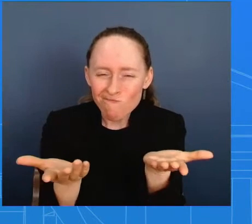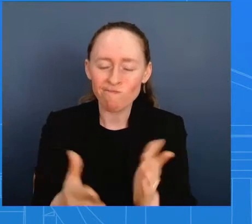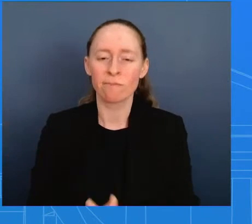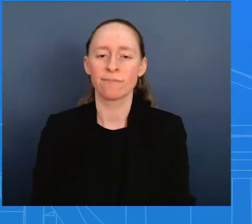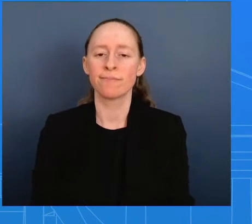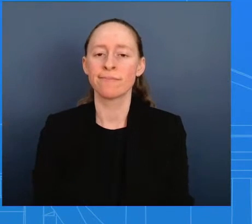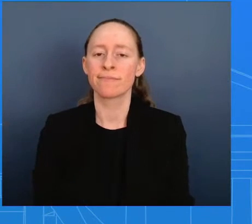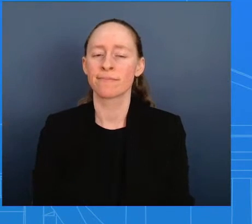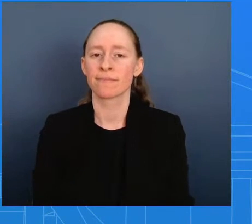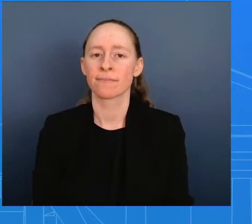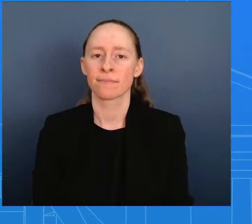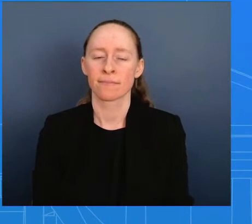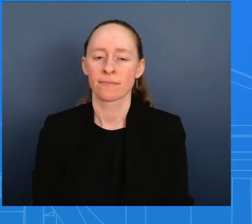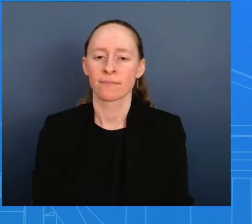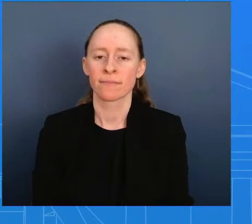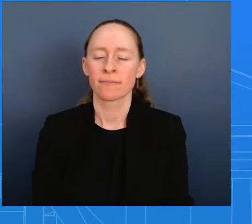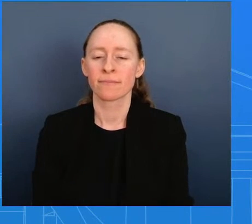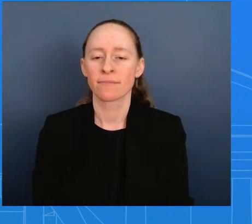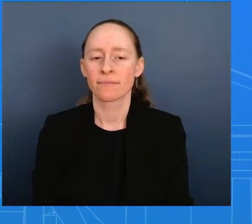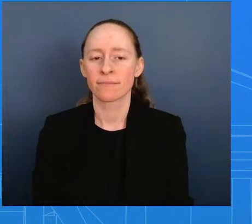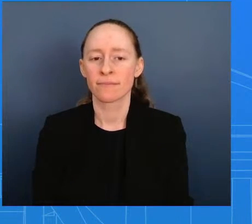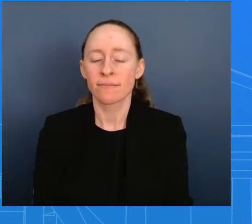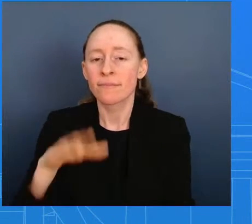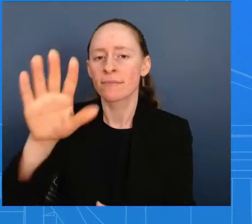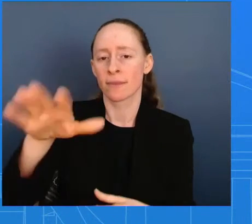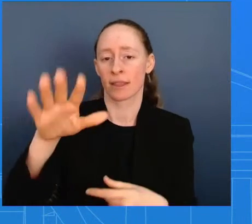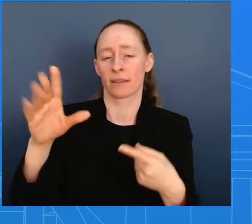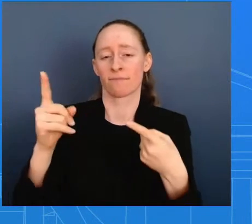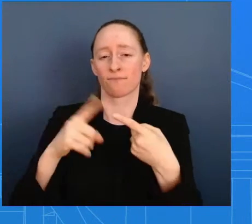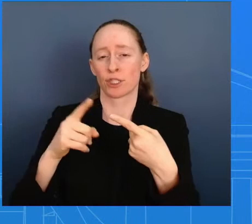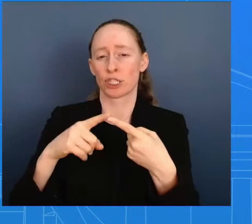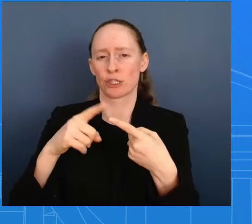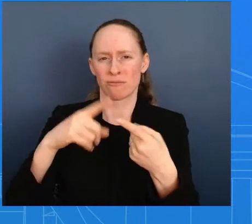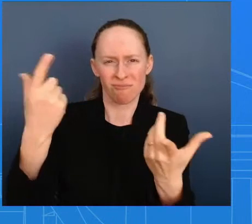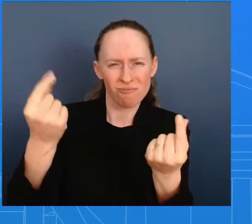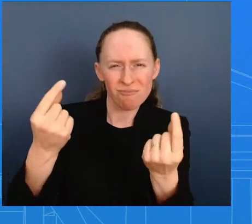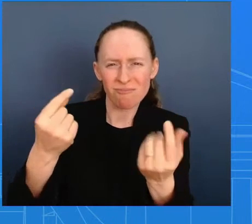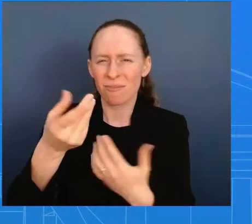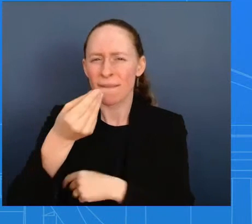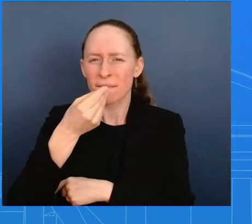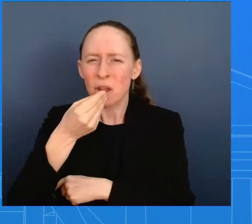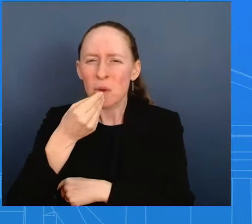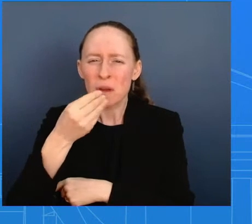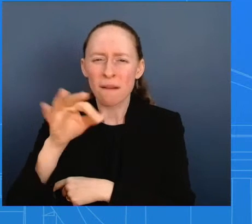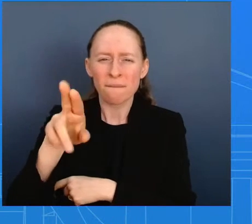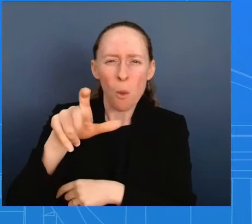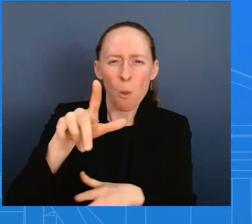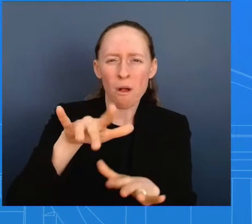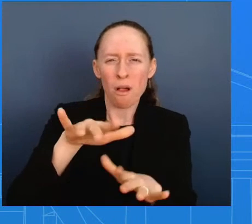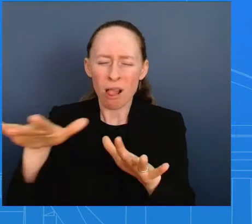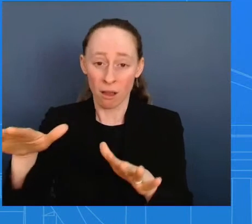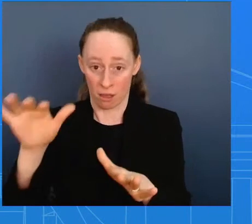in the past few days, since Israel took the Rafah crossing, we have seen difficulty getting aid through